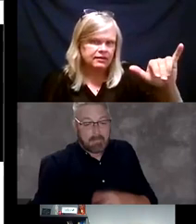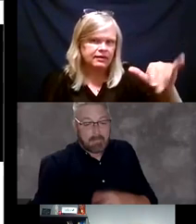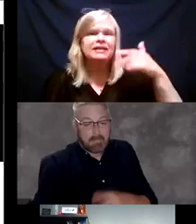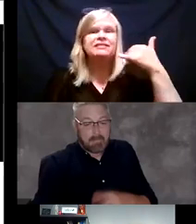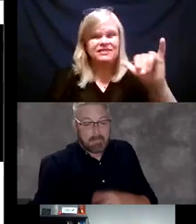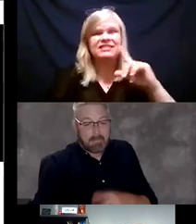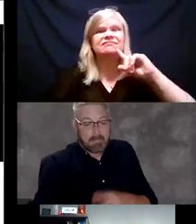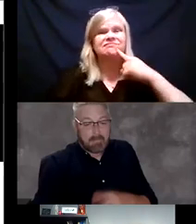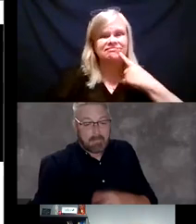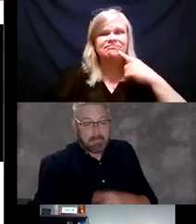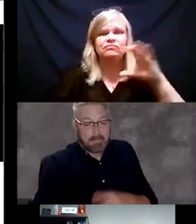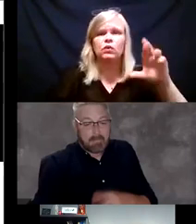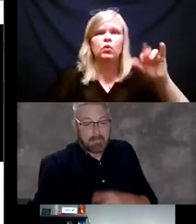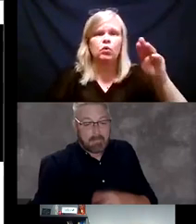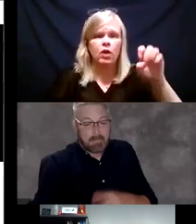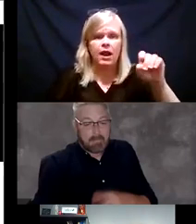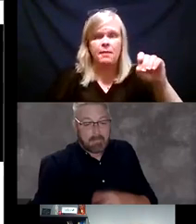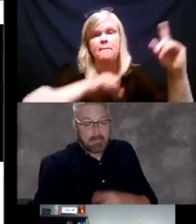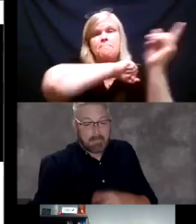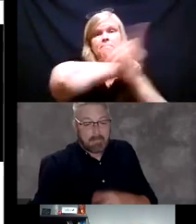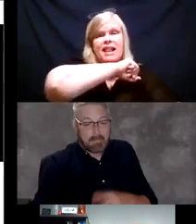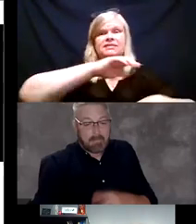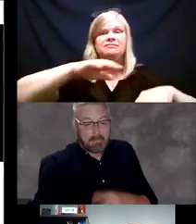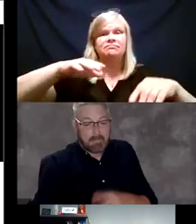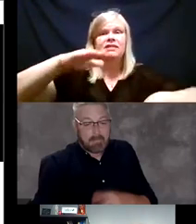CRIME AND CARRIES A PENALTY OF UP TO 25 YEARS.